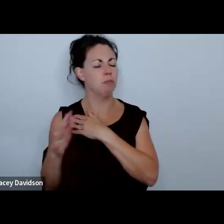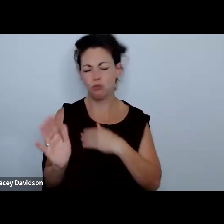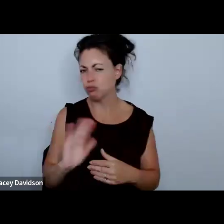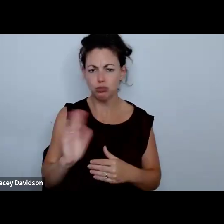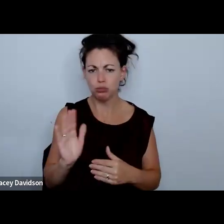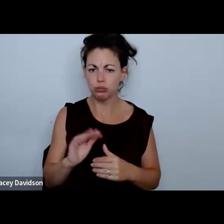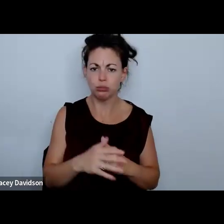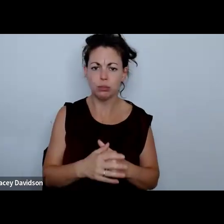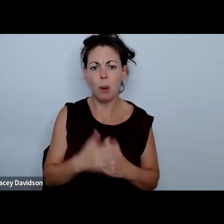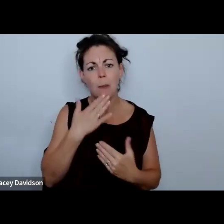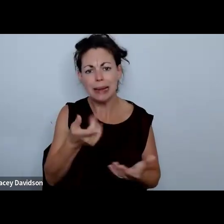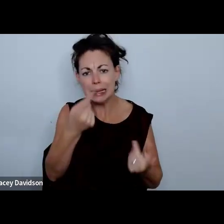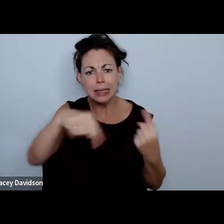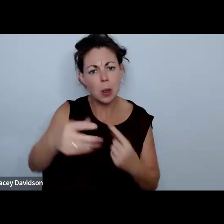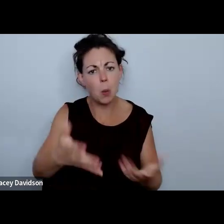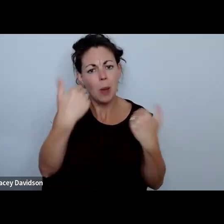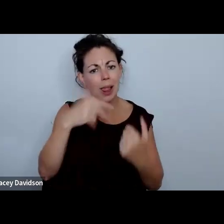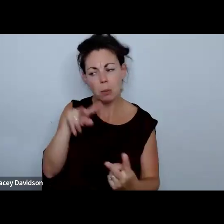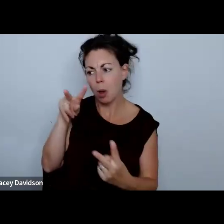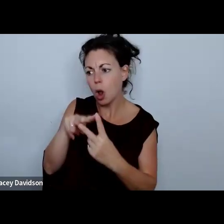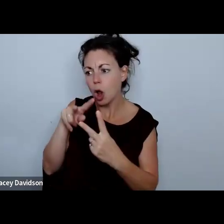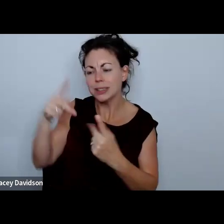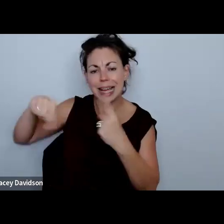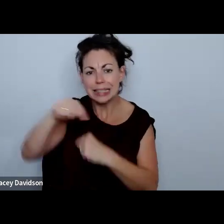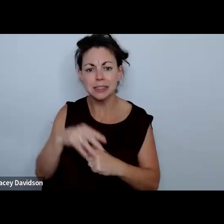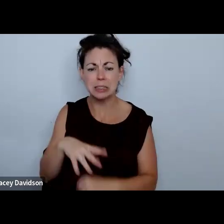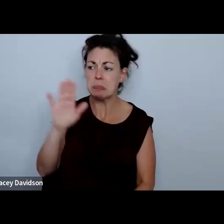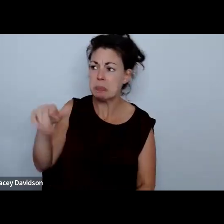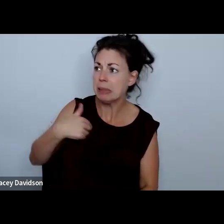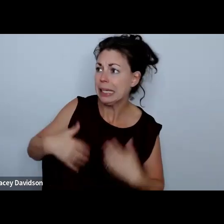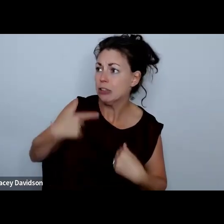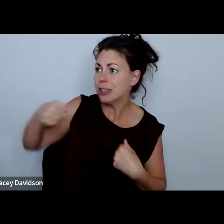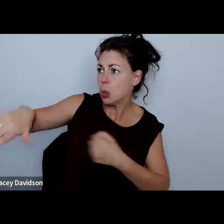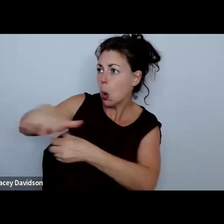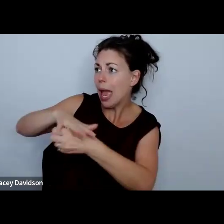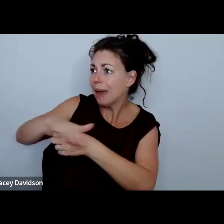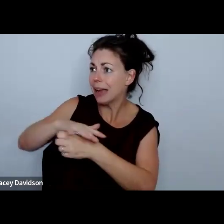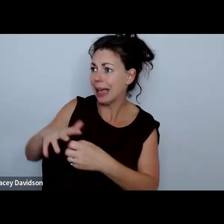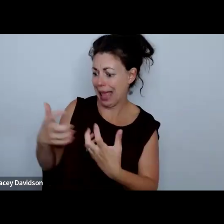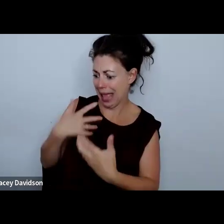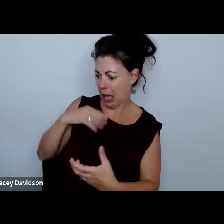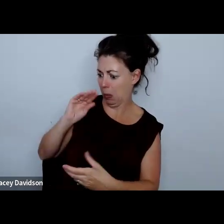take on board what they say and try things out. So I thought, "Okay, what about doing a master's